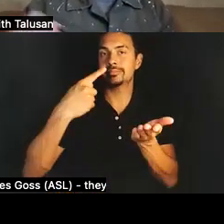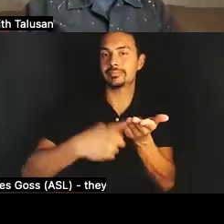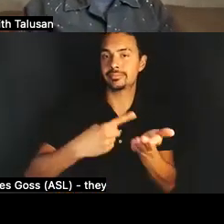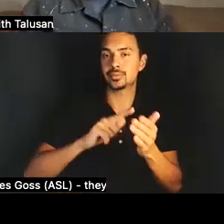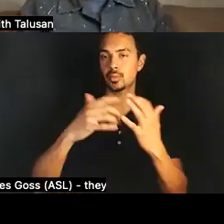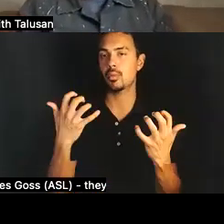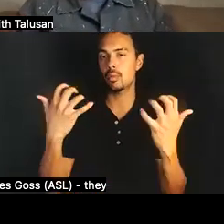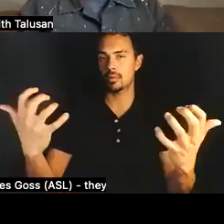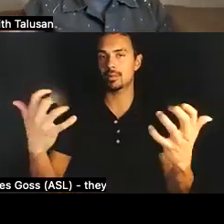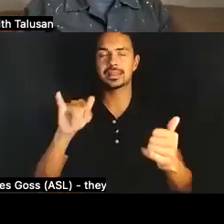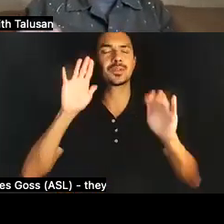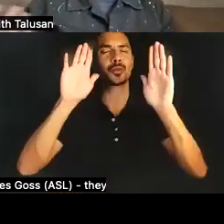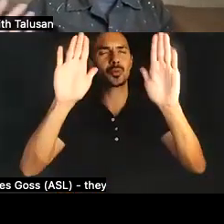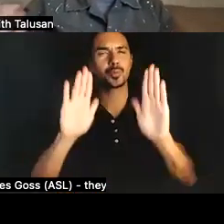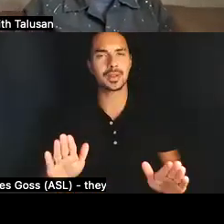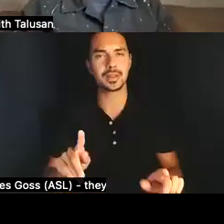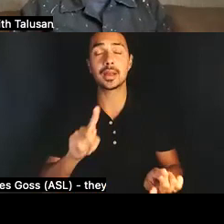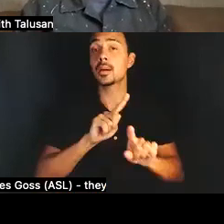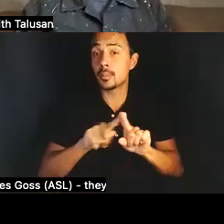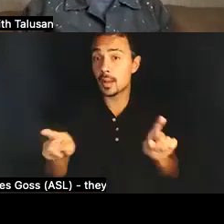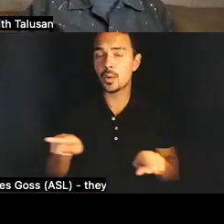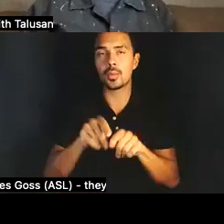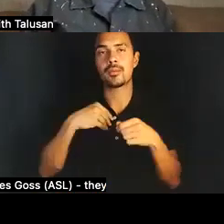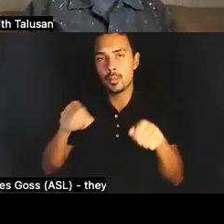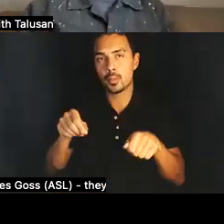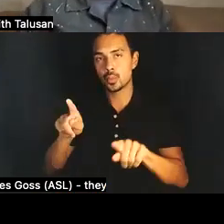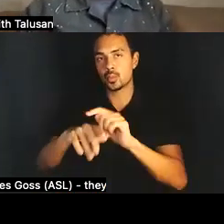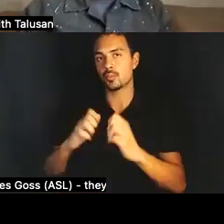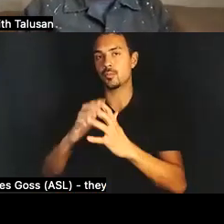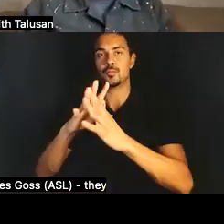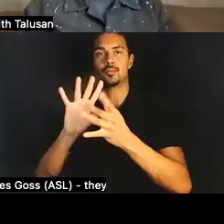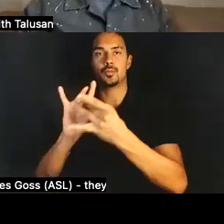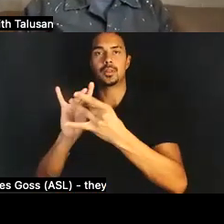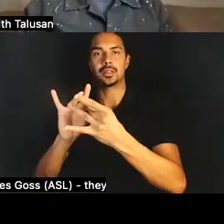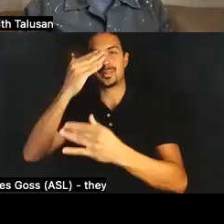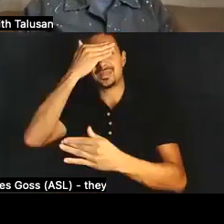Opportunities to discuss your work to an audience are always great, but in addition to that,